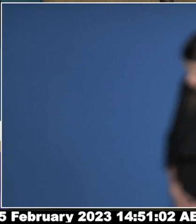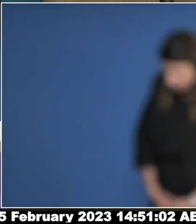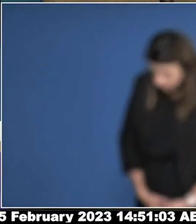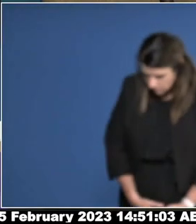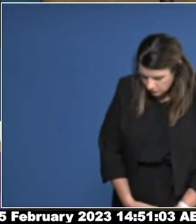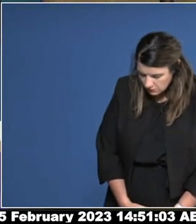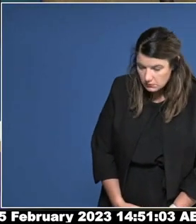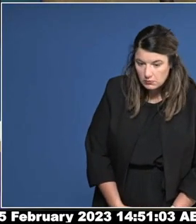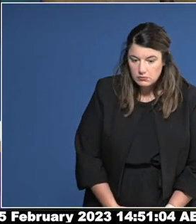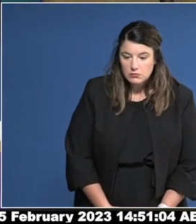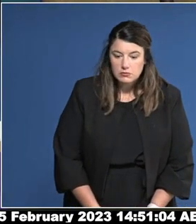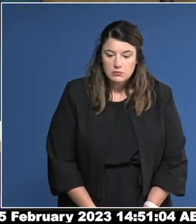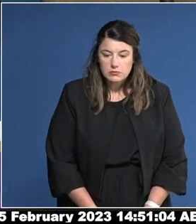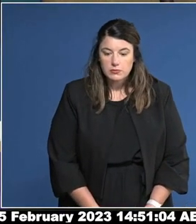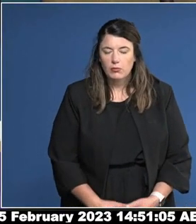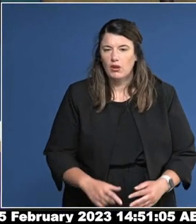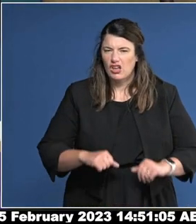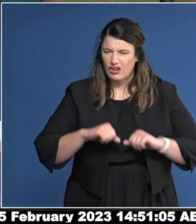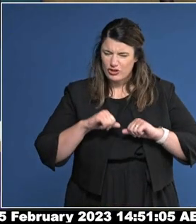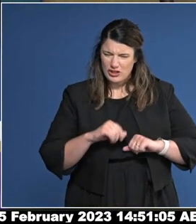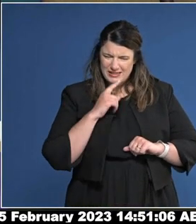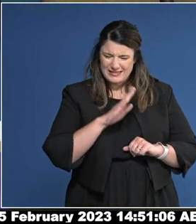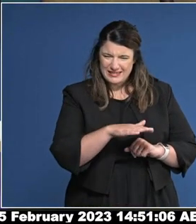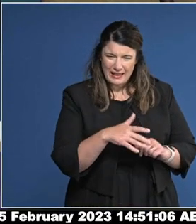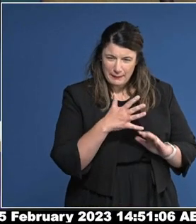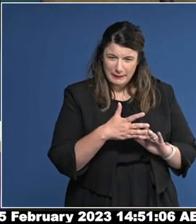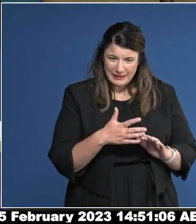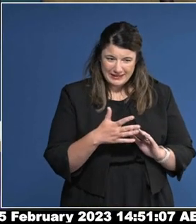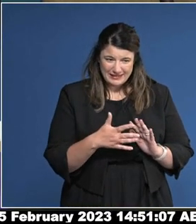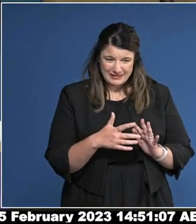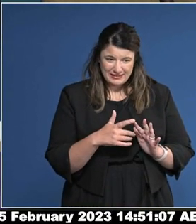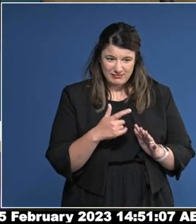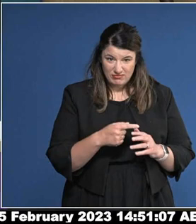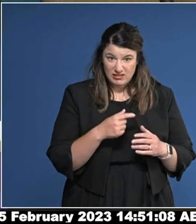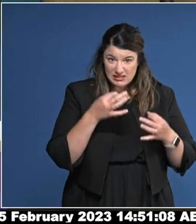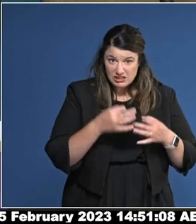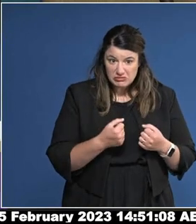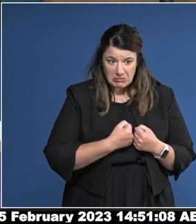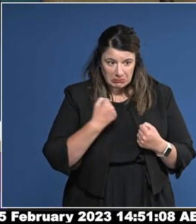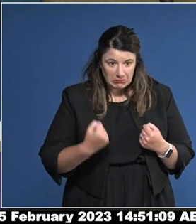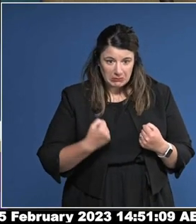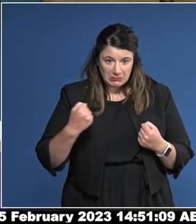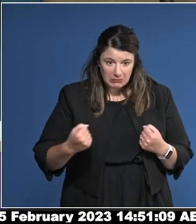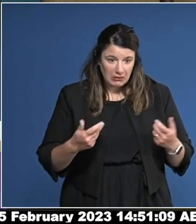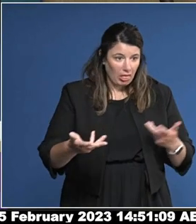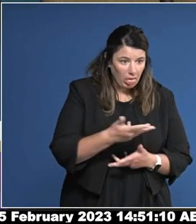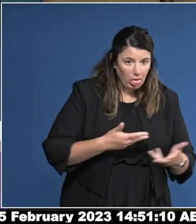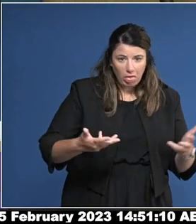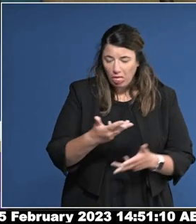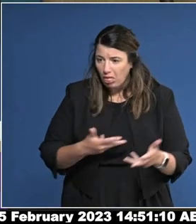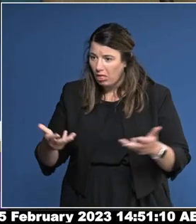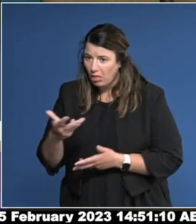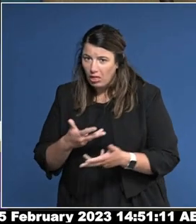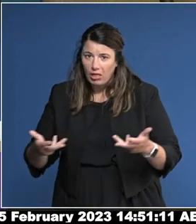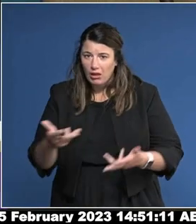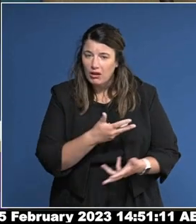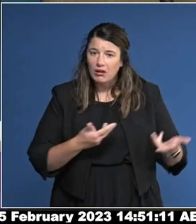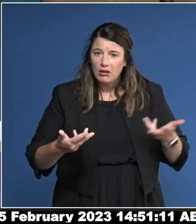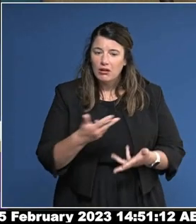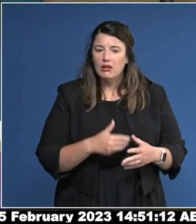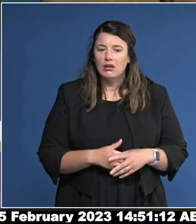issue. Practical examples involve - can be postulated but involve snap decisions where